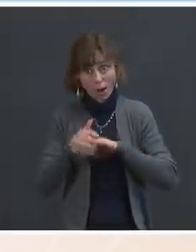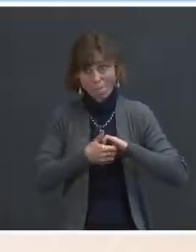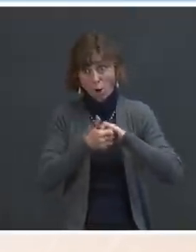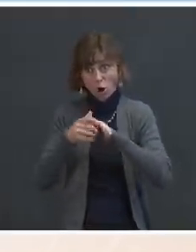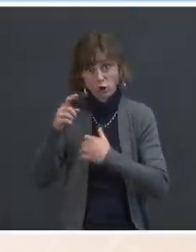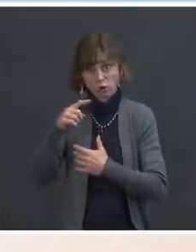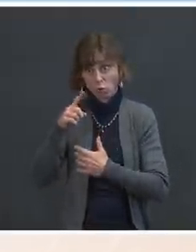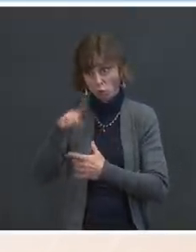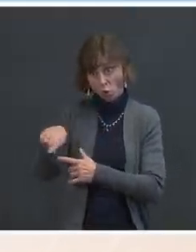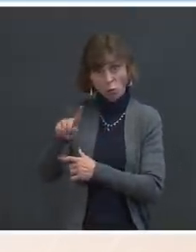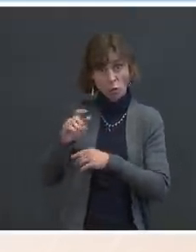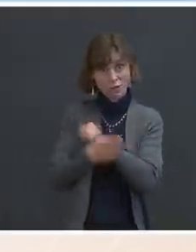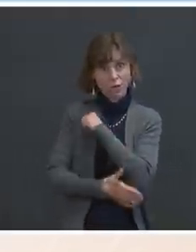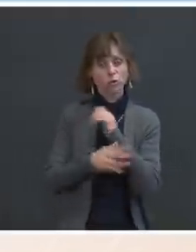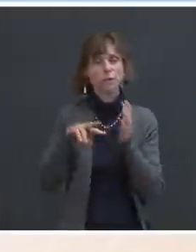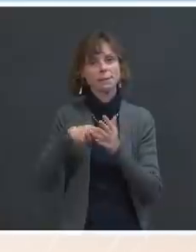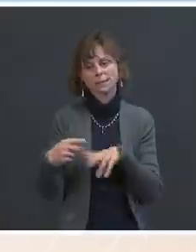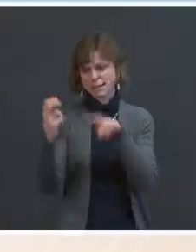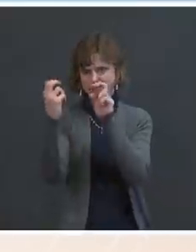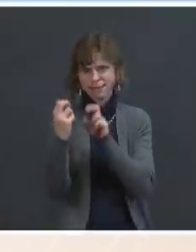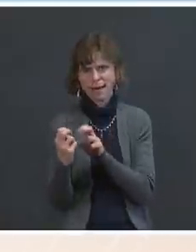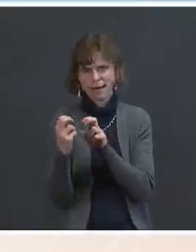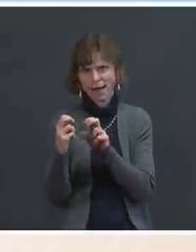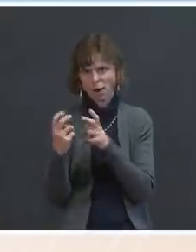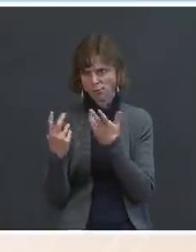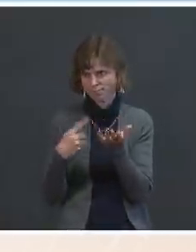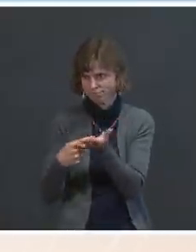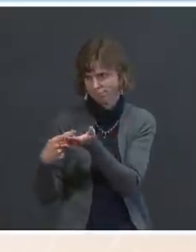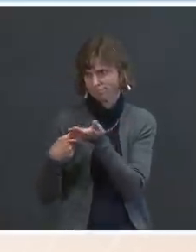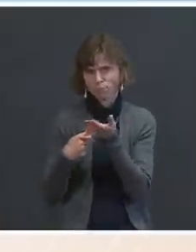means sitting down and talking about what we can do together.